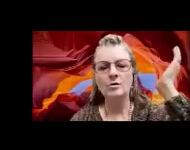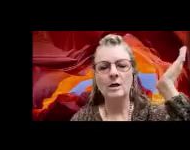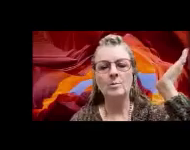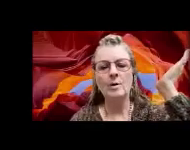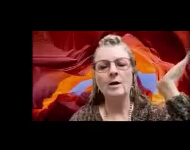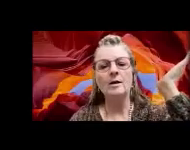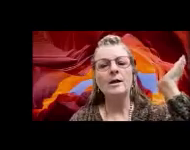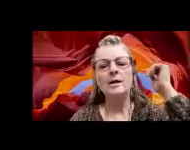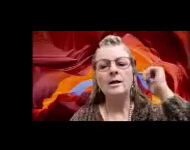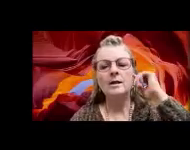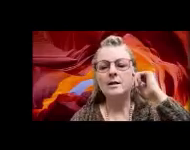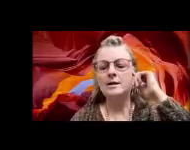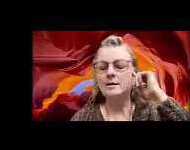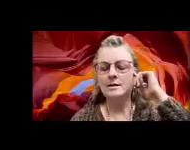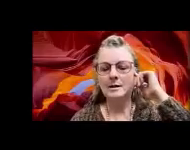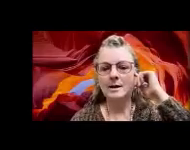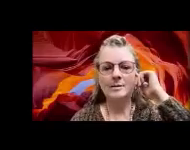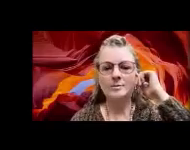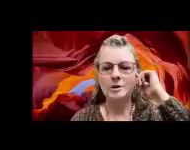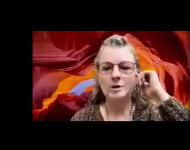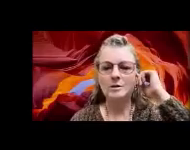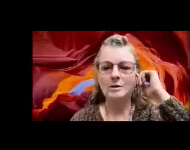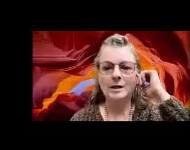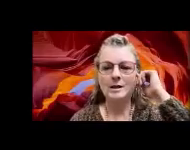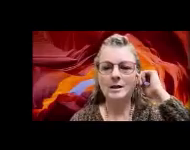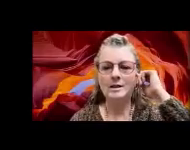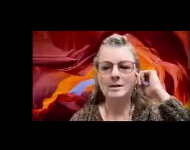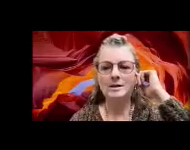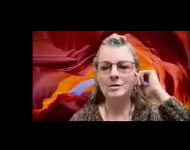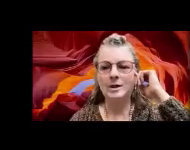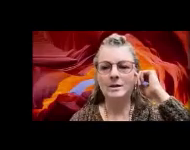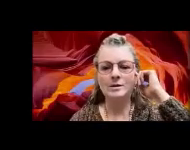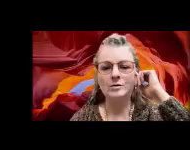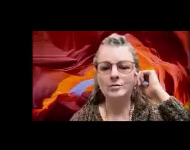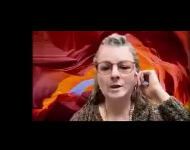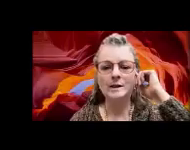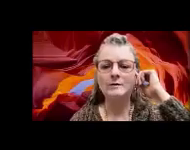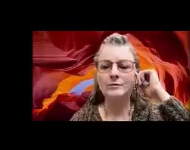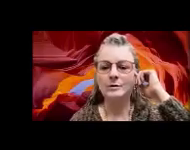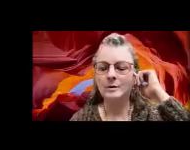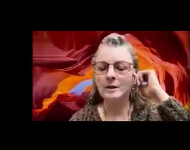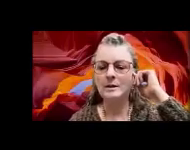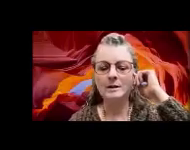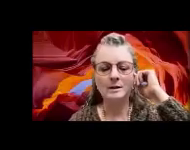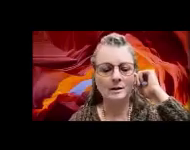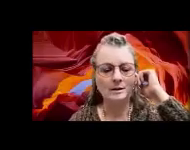tricky part is gender identity and sexuality is really fluid in